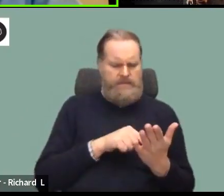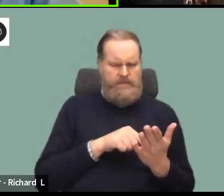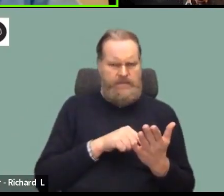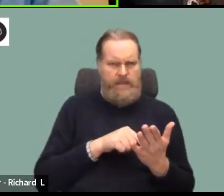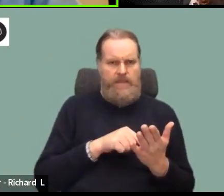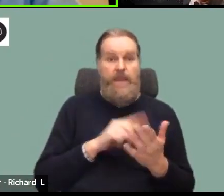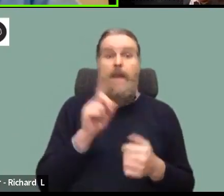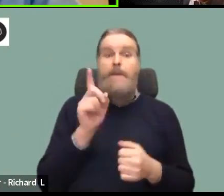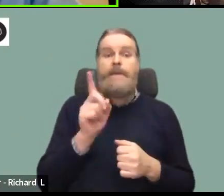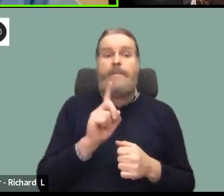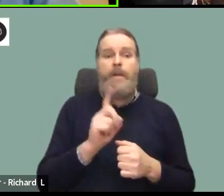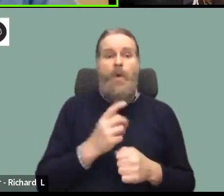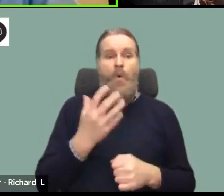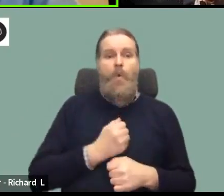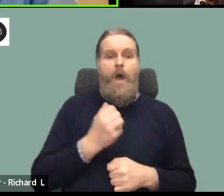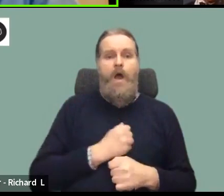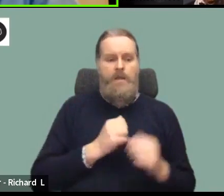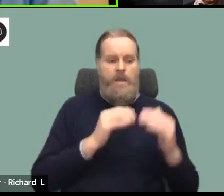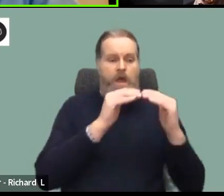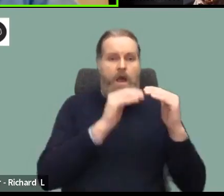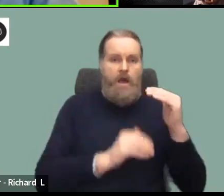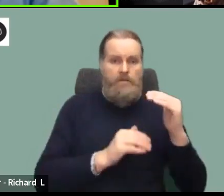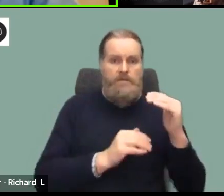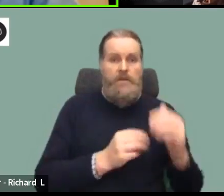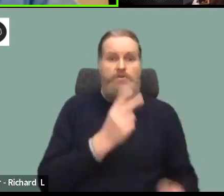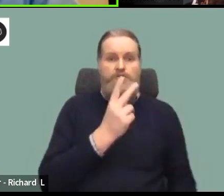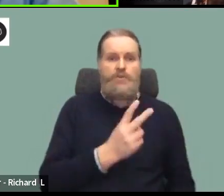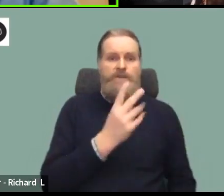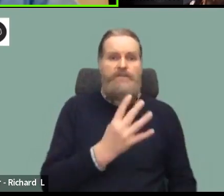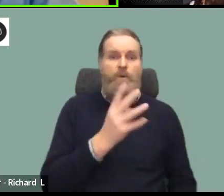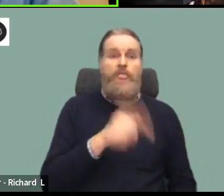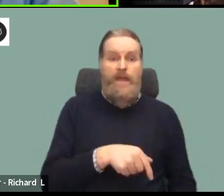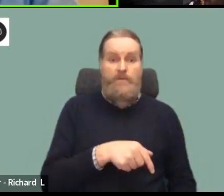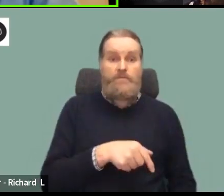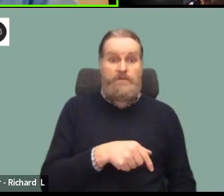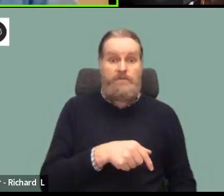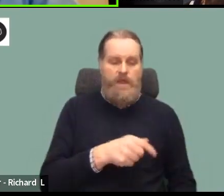Bye bye.